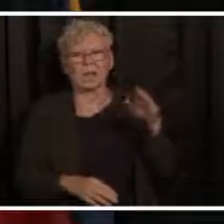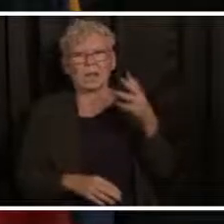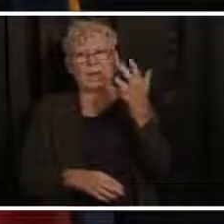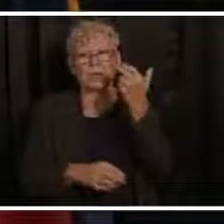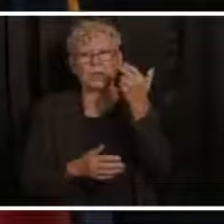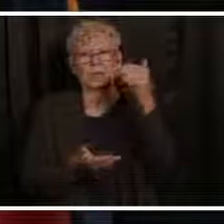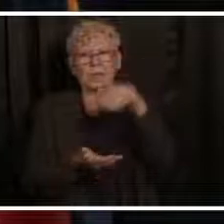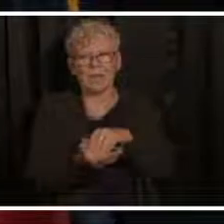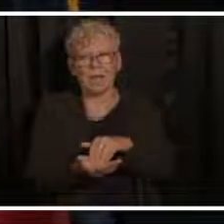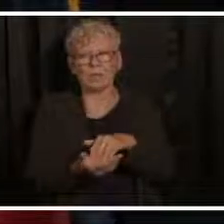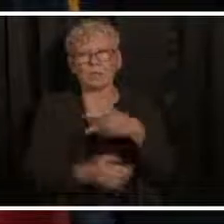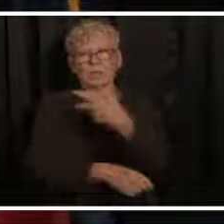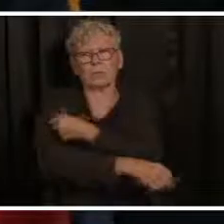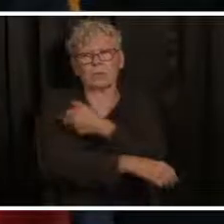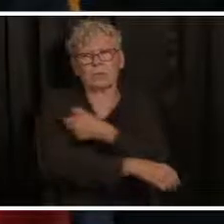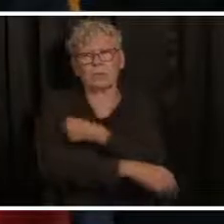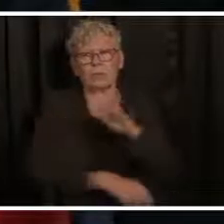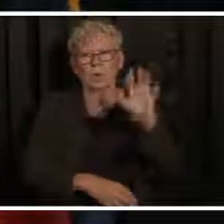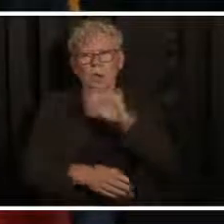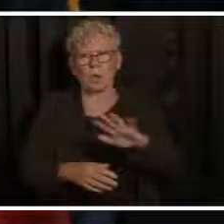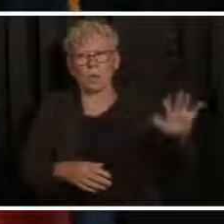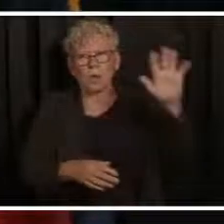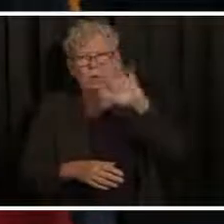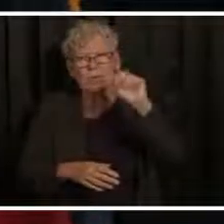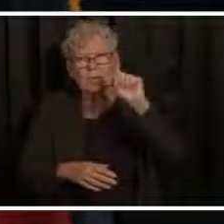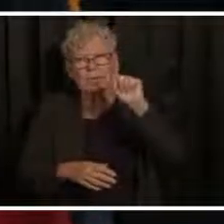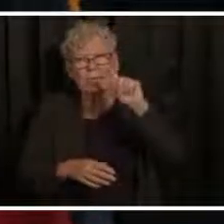um spread throughout the state that could expire in the next 2